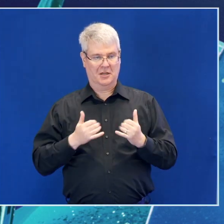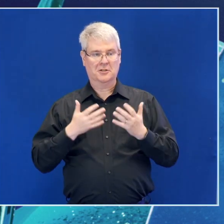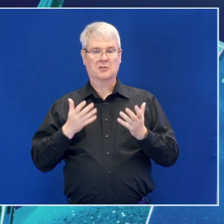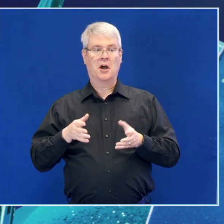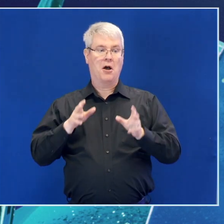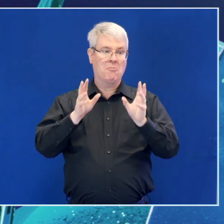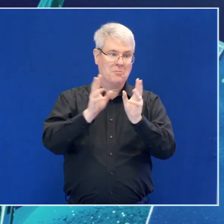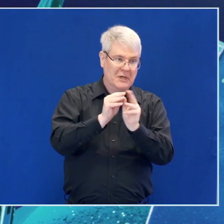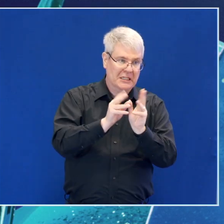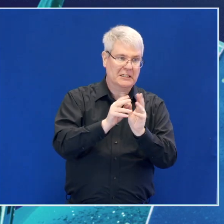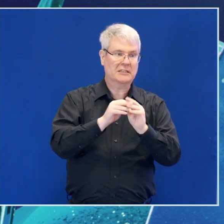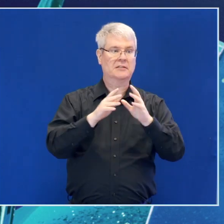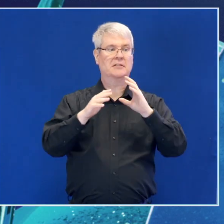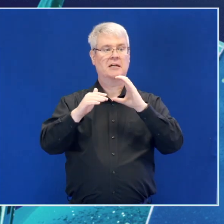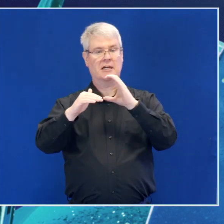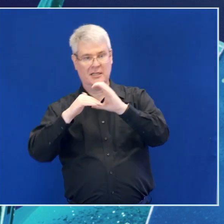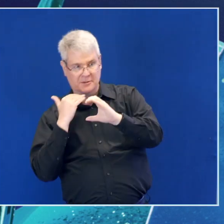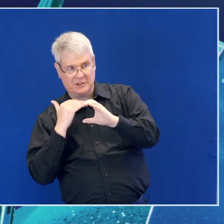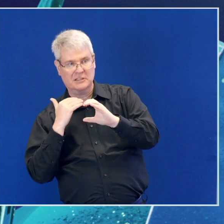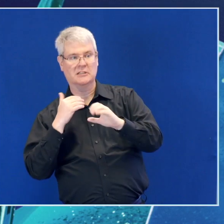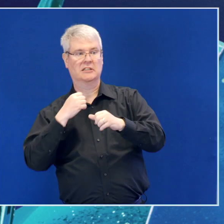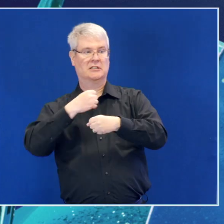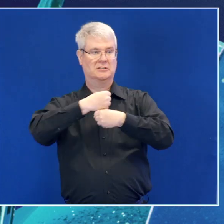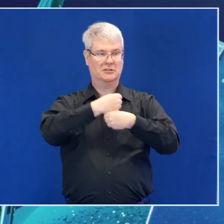So what I'm going to do is here is a set